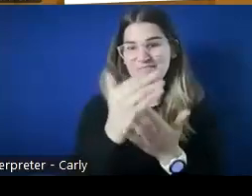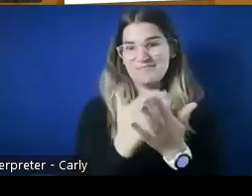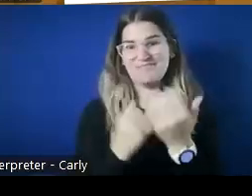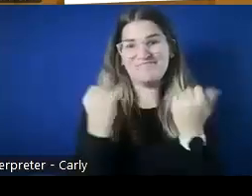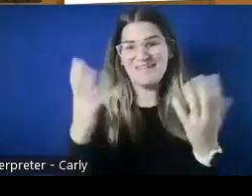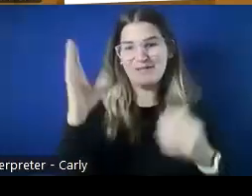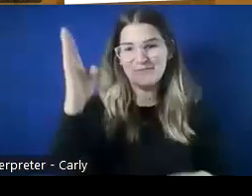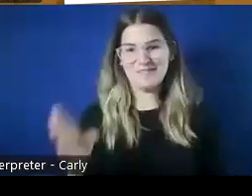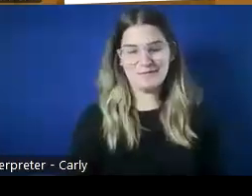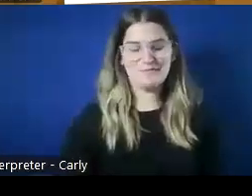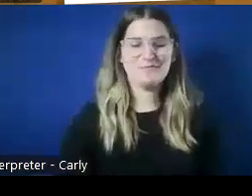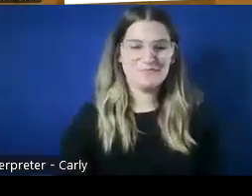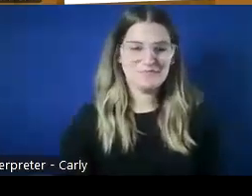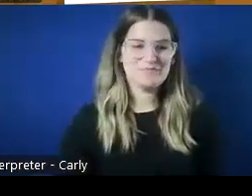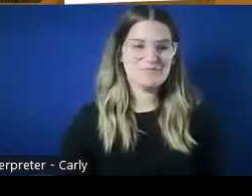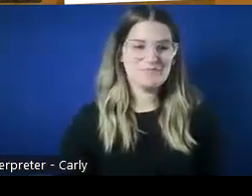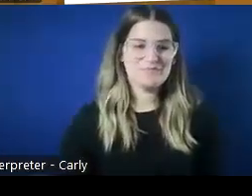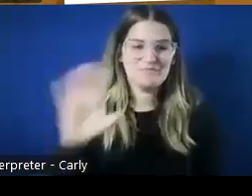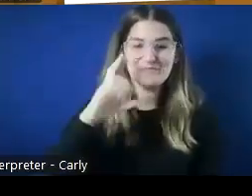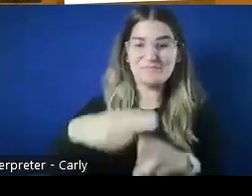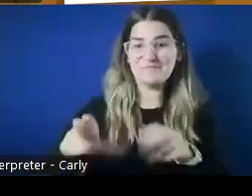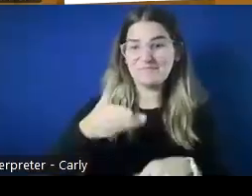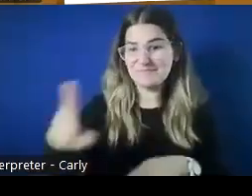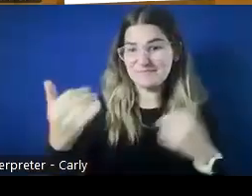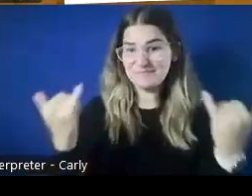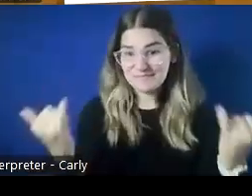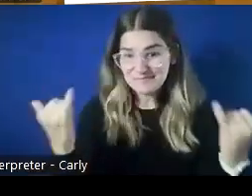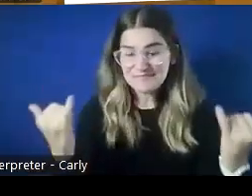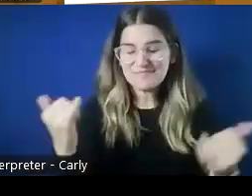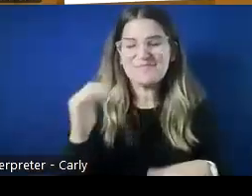so I'm going to briefly introduce them now and then we're going to get into the program a couple